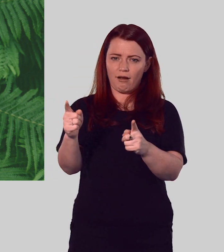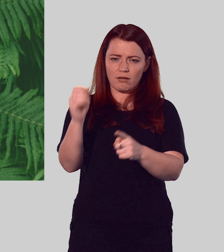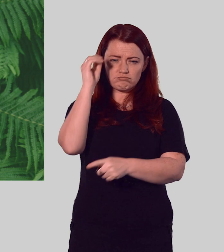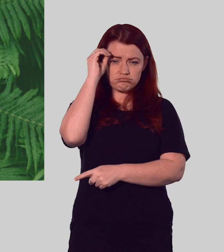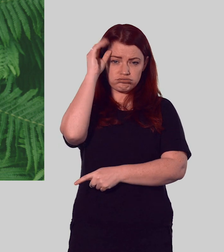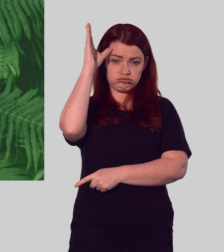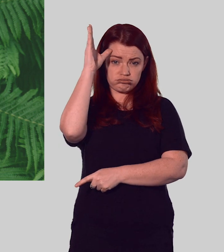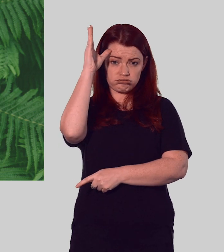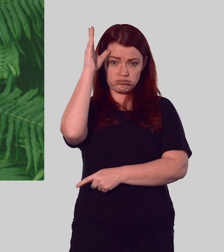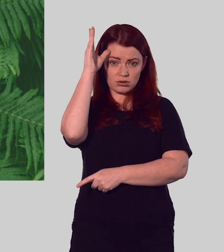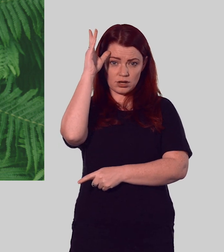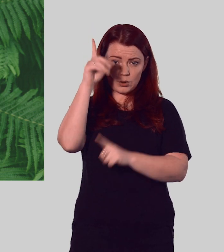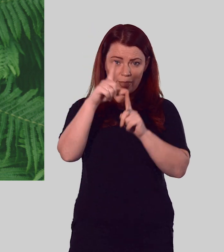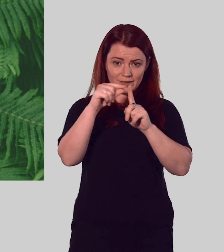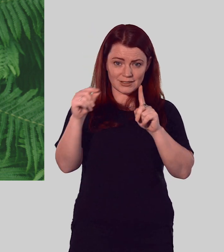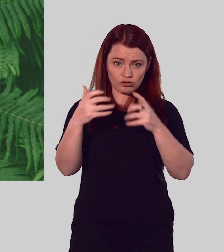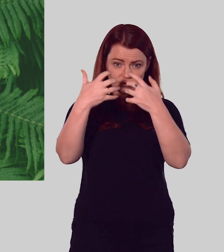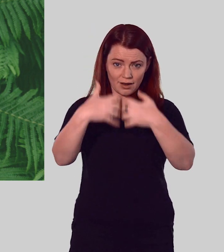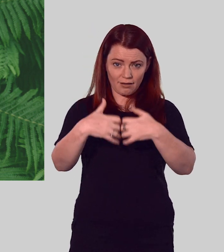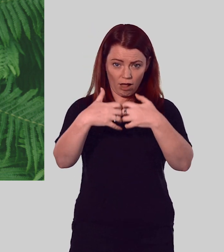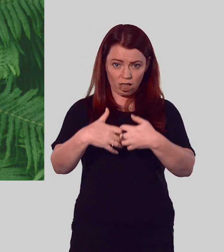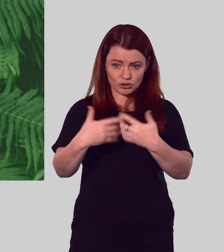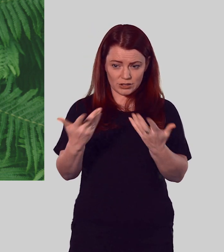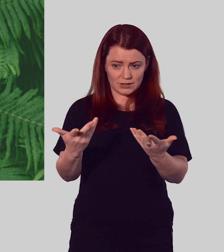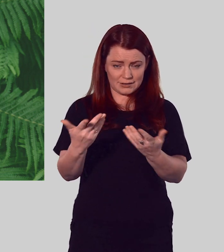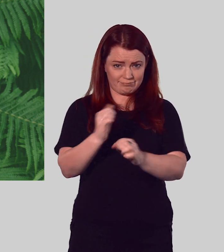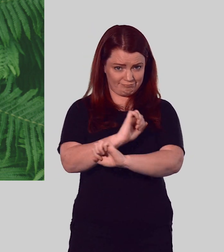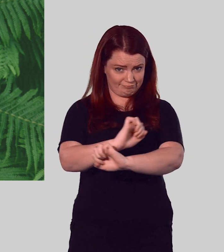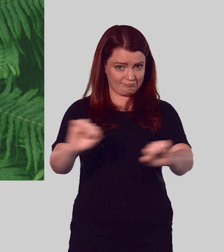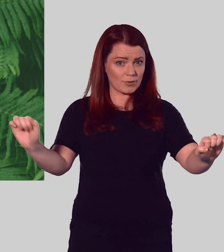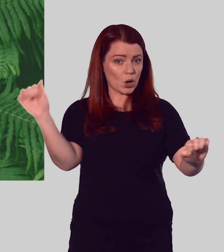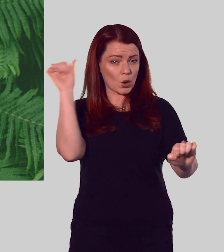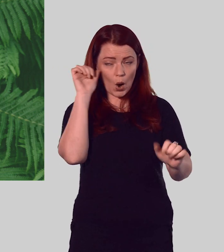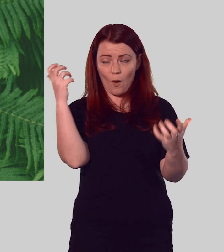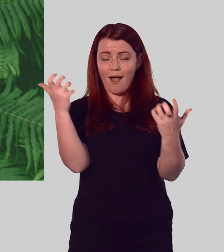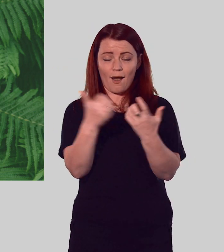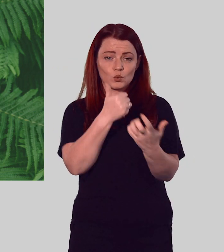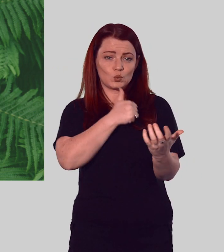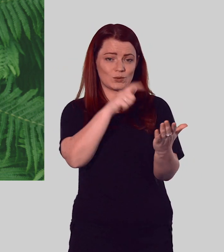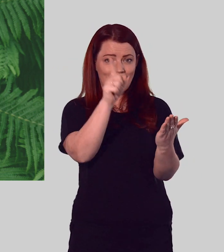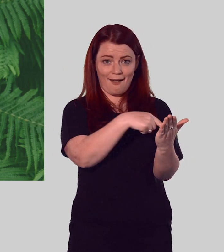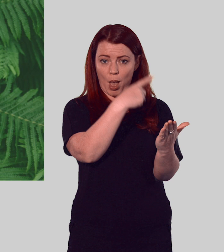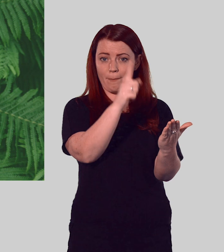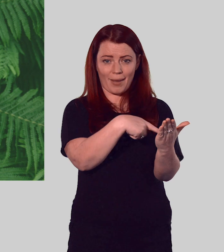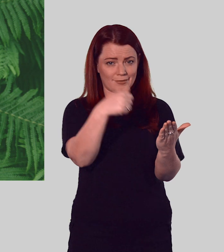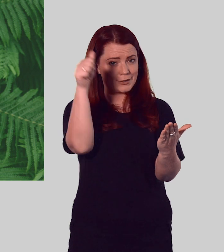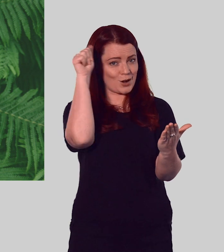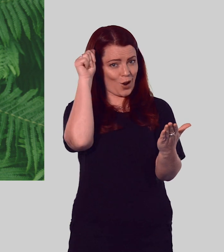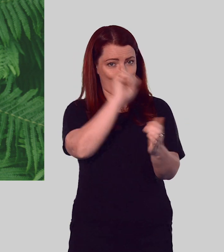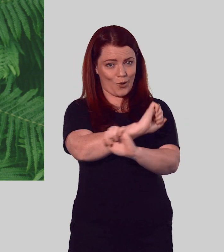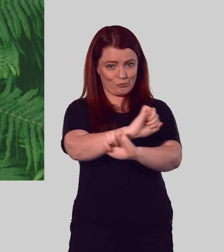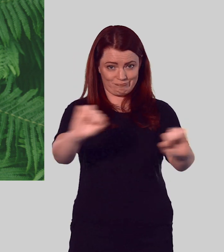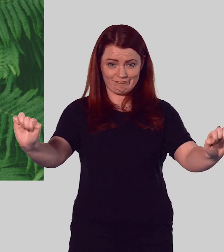they know exactly how to use an iPad, they know exactly how to activate the